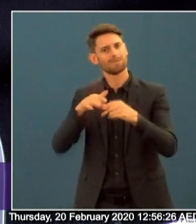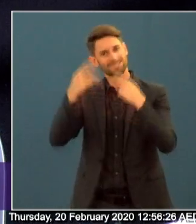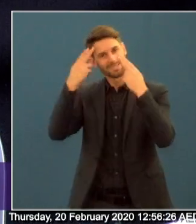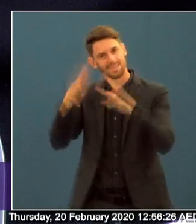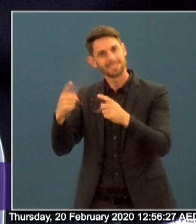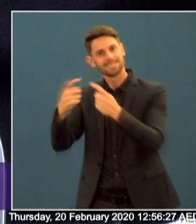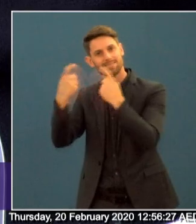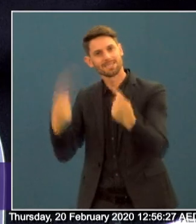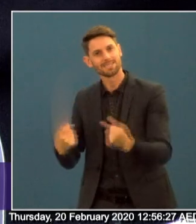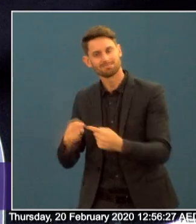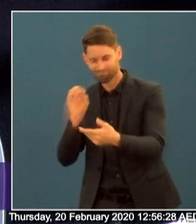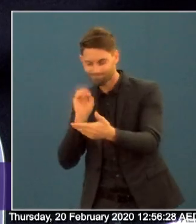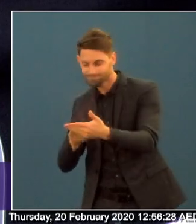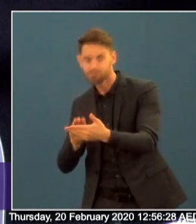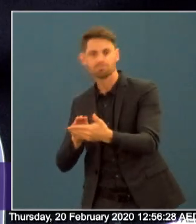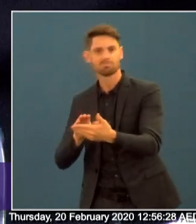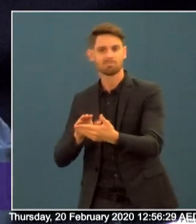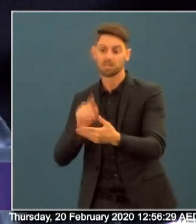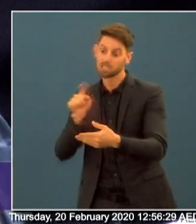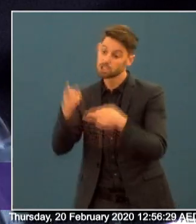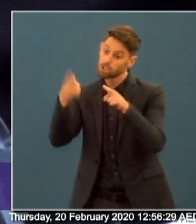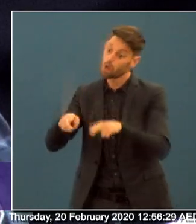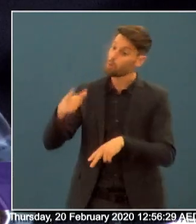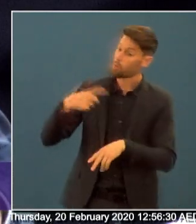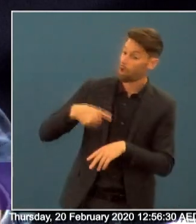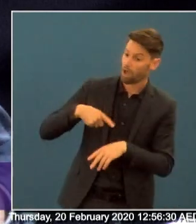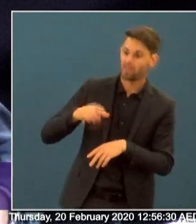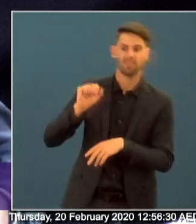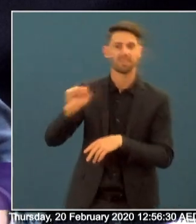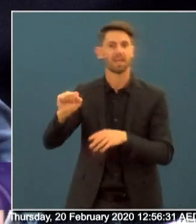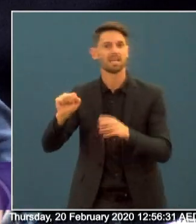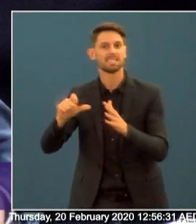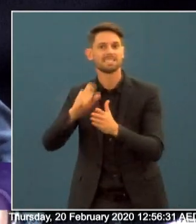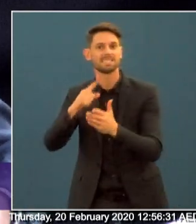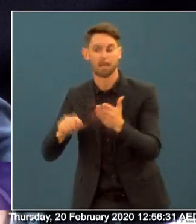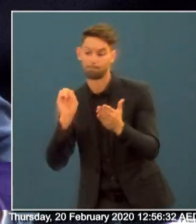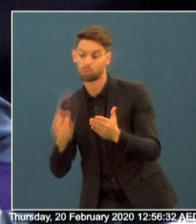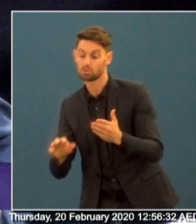and this, for most situations, makes no sense and is very distressing for